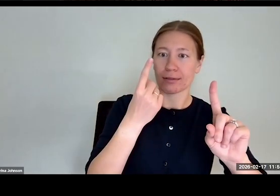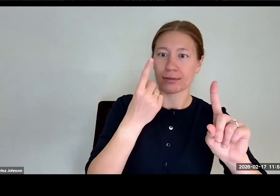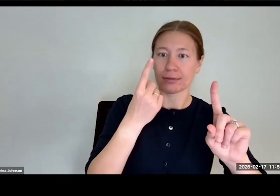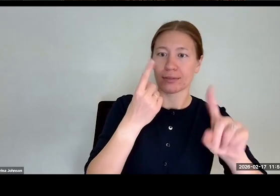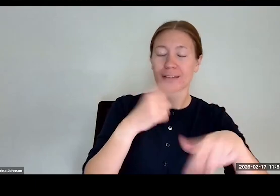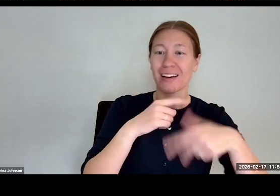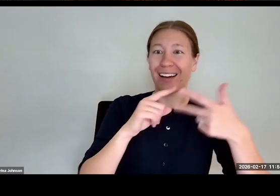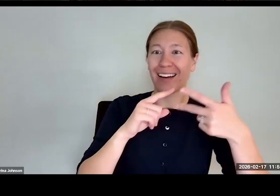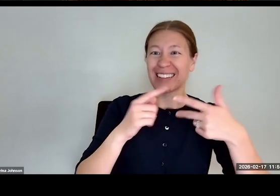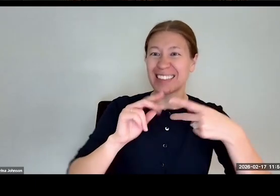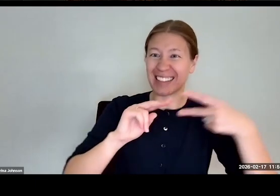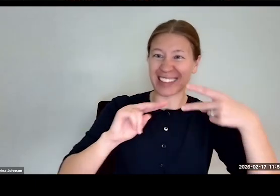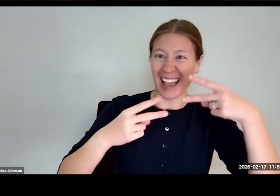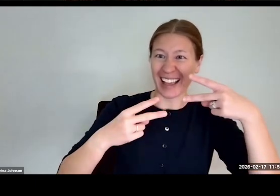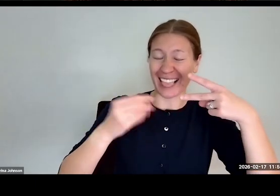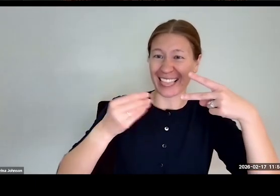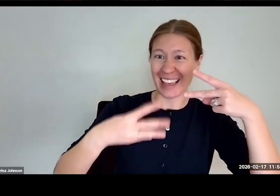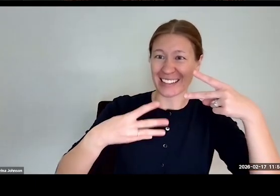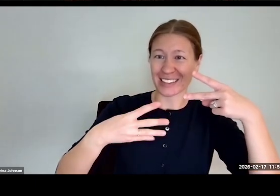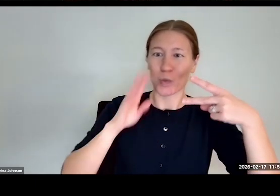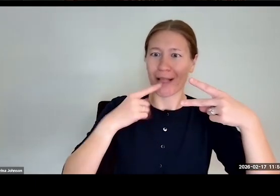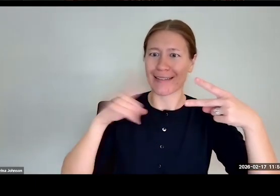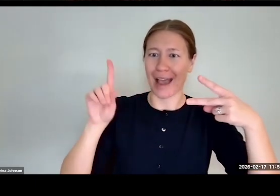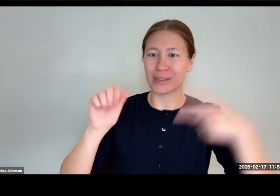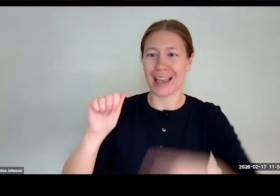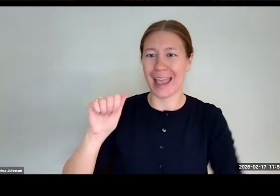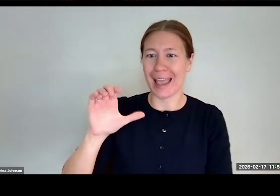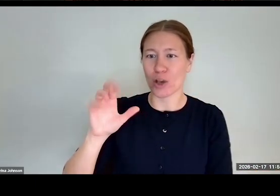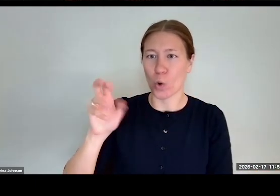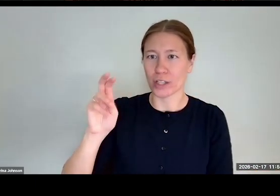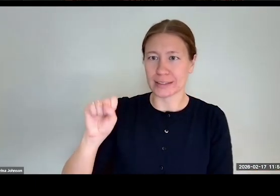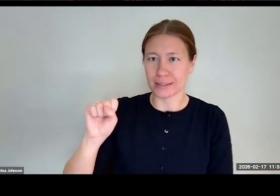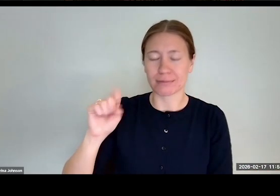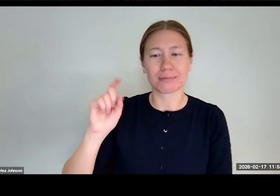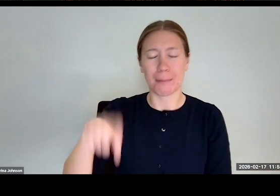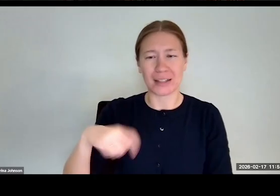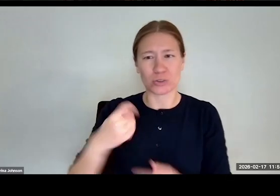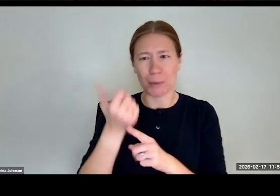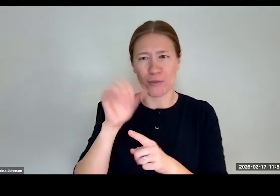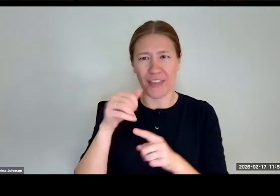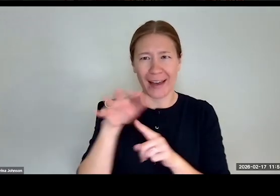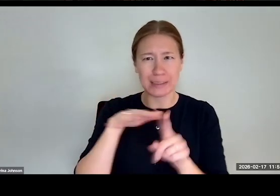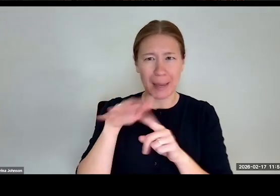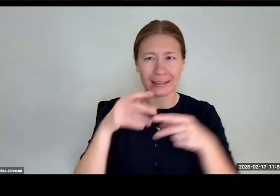I need to remove this hard break to make sure that it's red as a consistent list, comprehensive list.